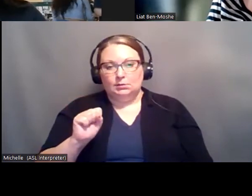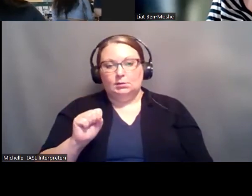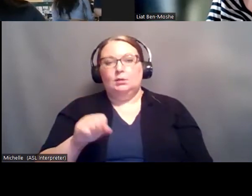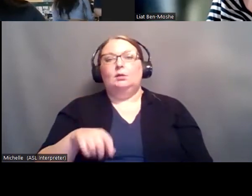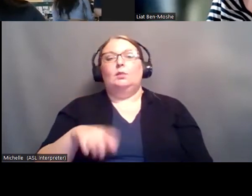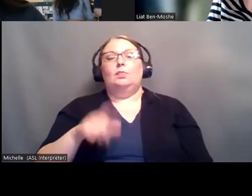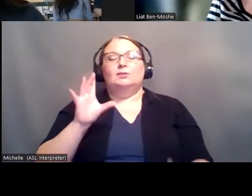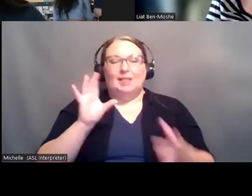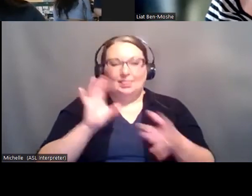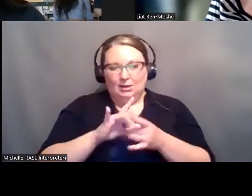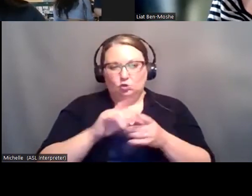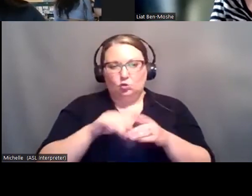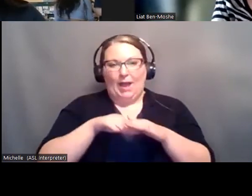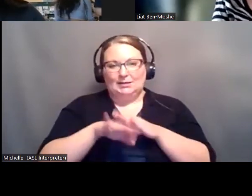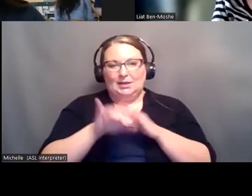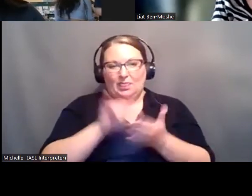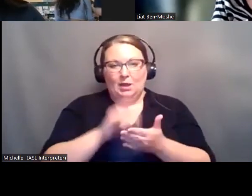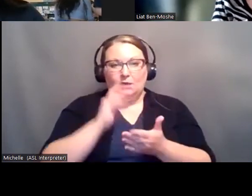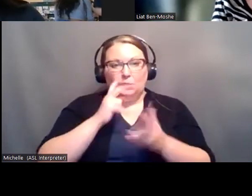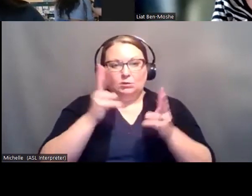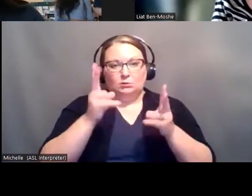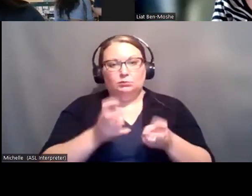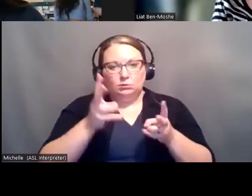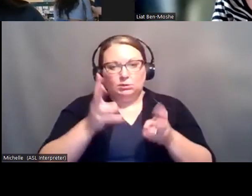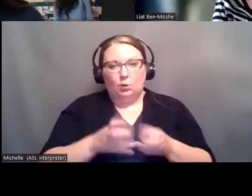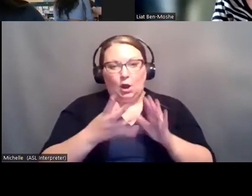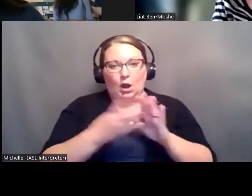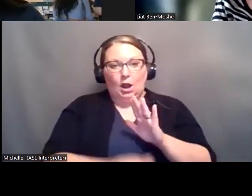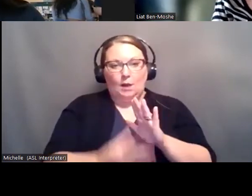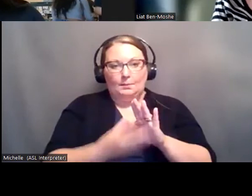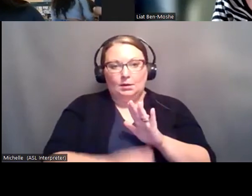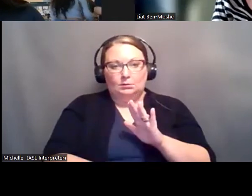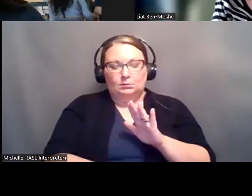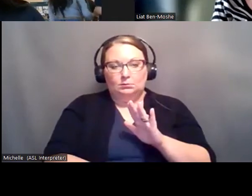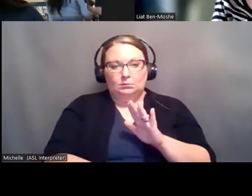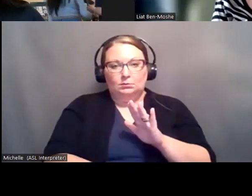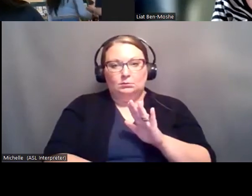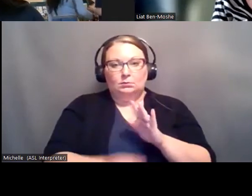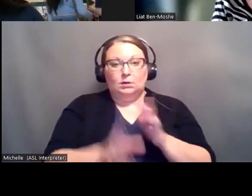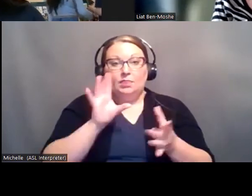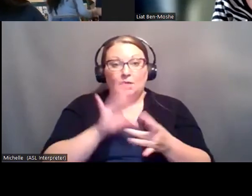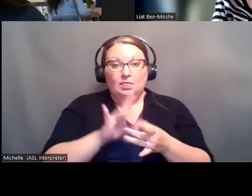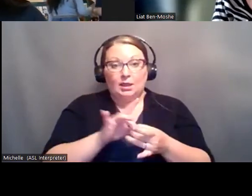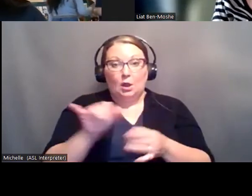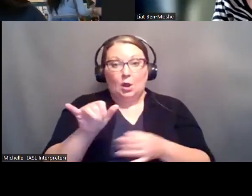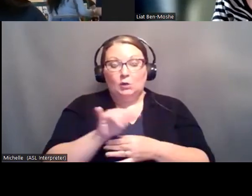if anybody wants to get a copy of that. And in the link that I'm also not screen sharing right now,